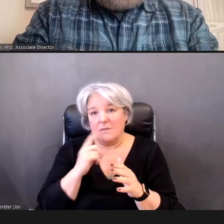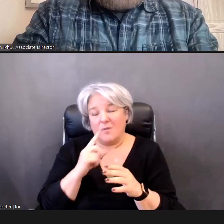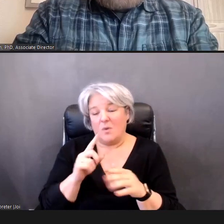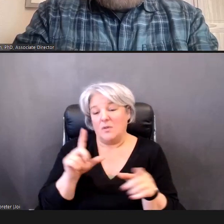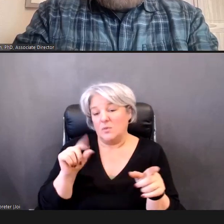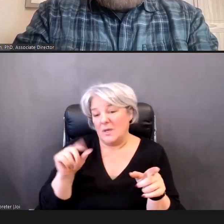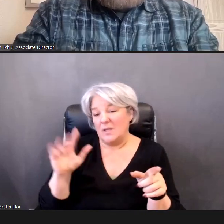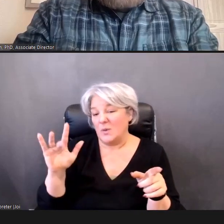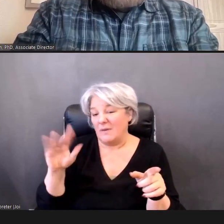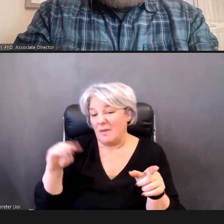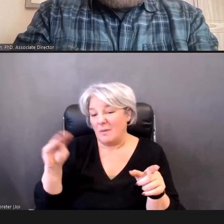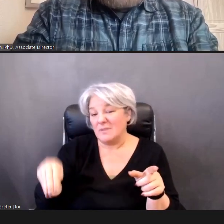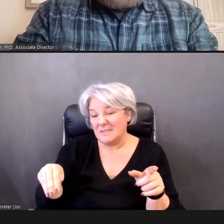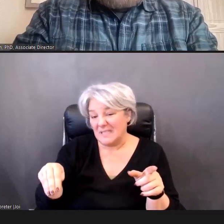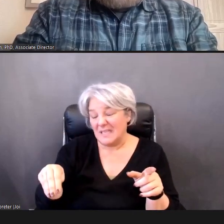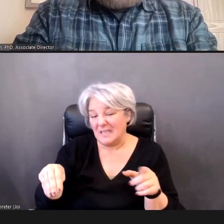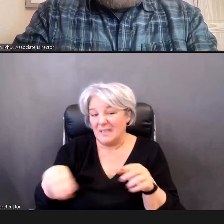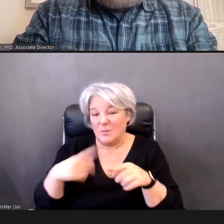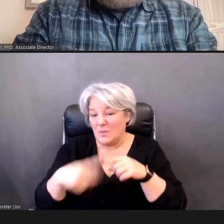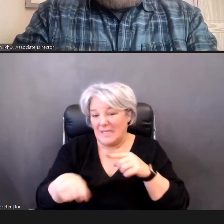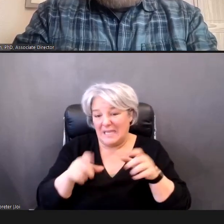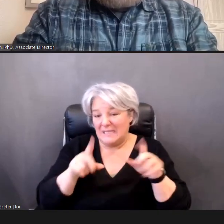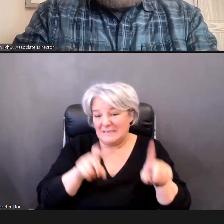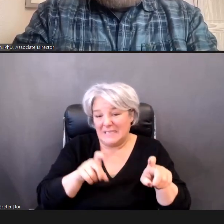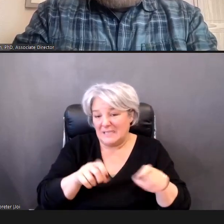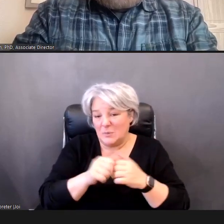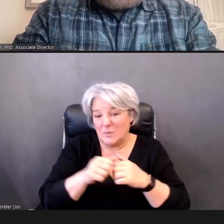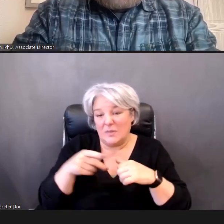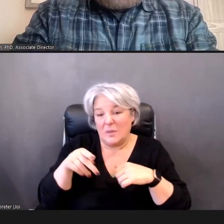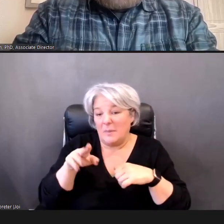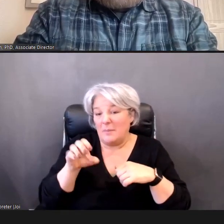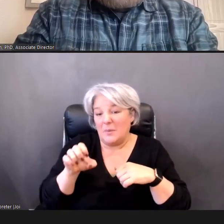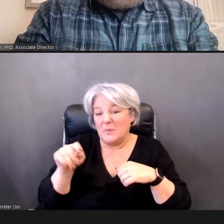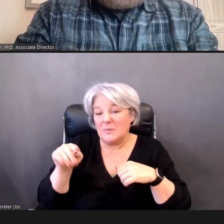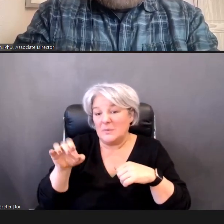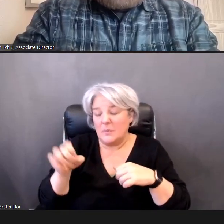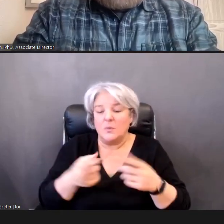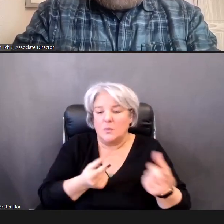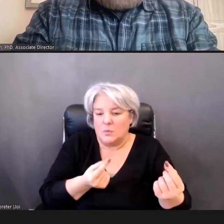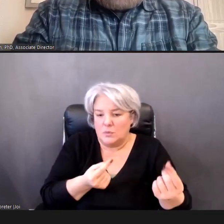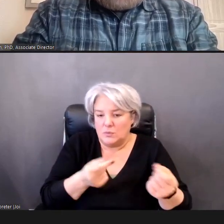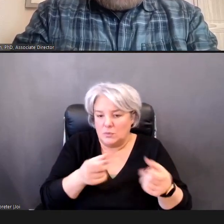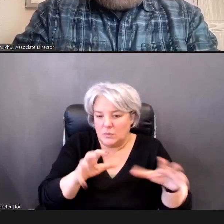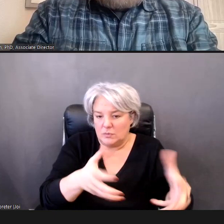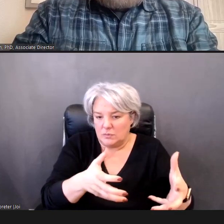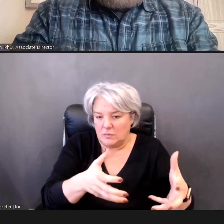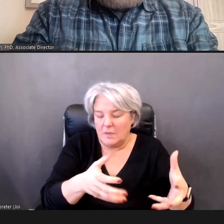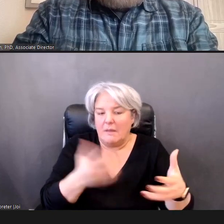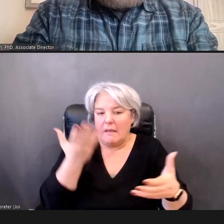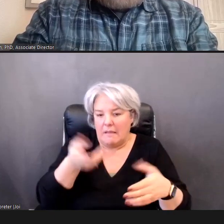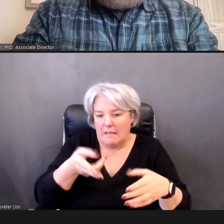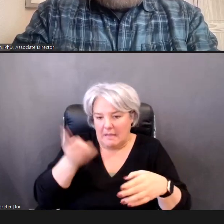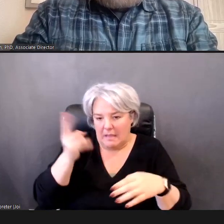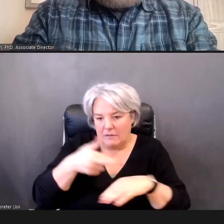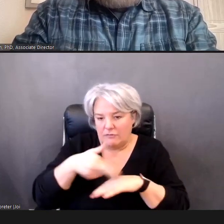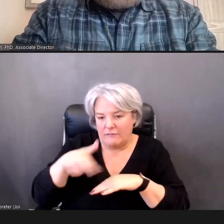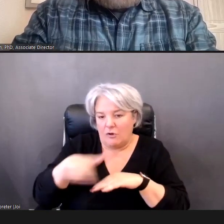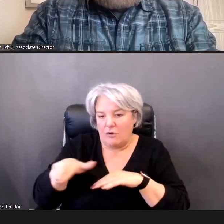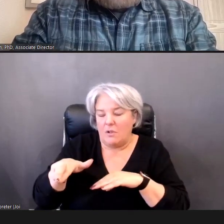screen with peer tone audiometry what are we going to do with those and that's